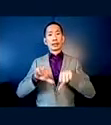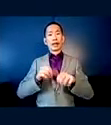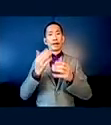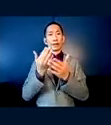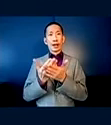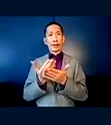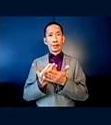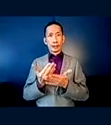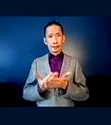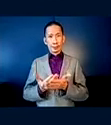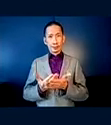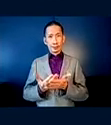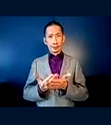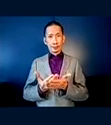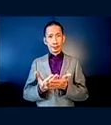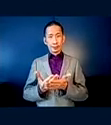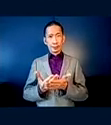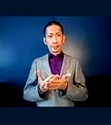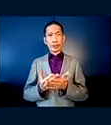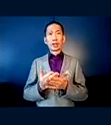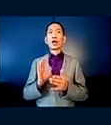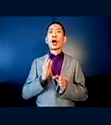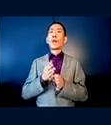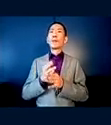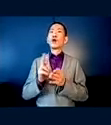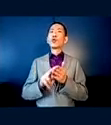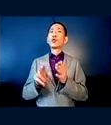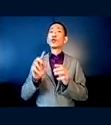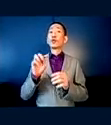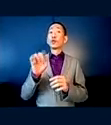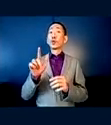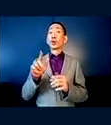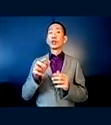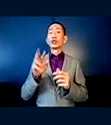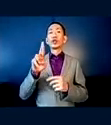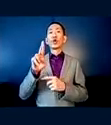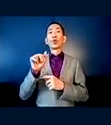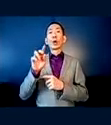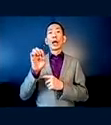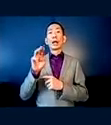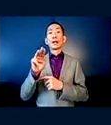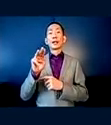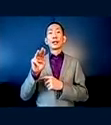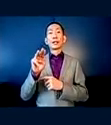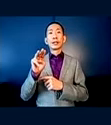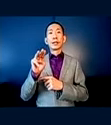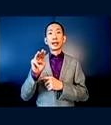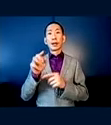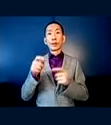IT WAS BASED ON SCIENTIFIC EVIDENCE. SO OUR MAIN RESEARCH TOOL IS ON